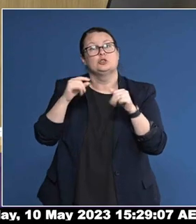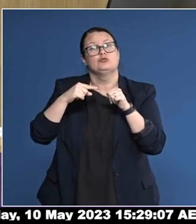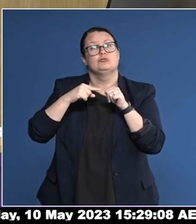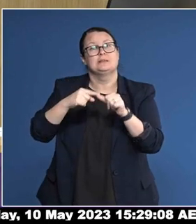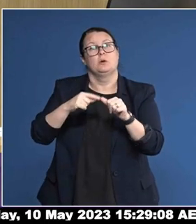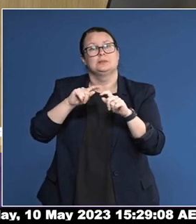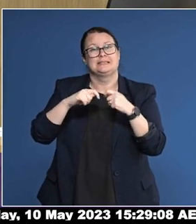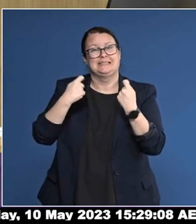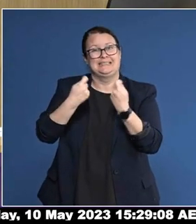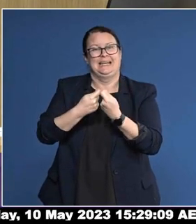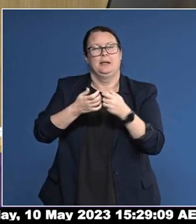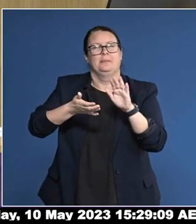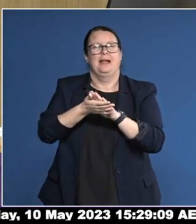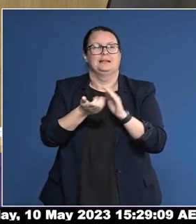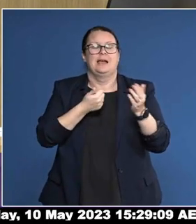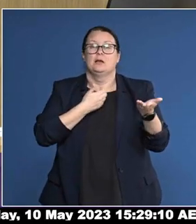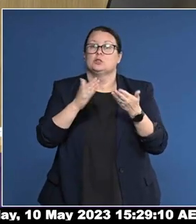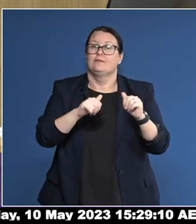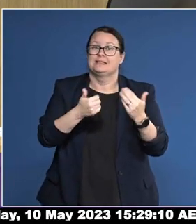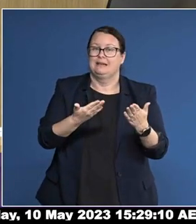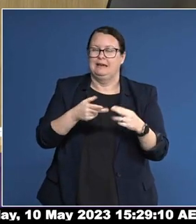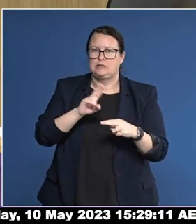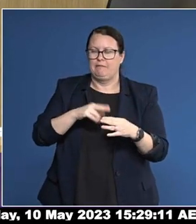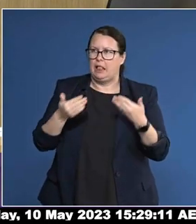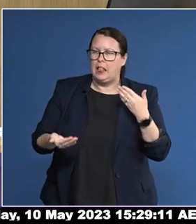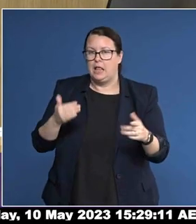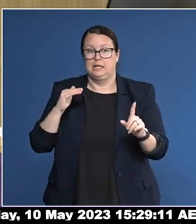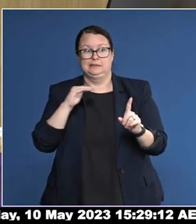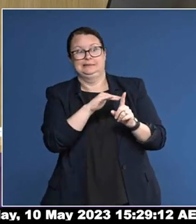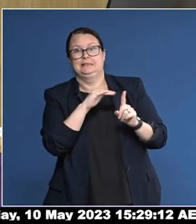delivery team that they can also seek - and this is a team of specialist staff that